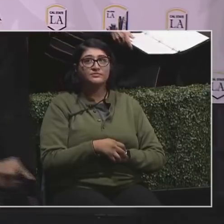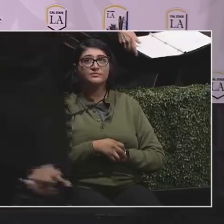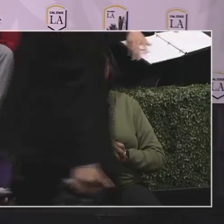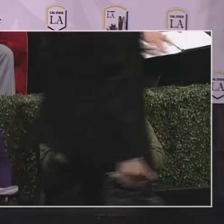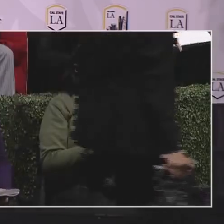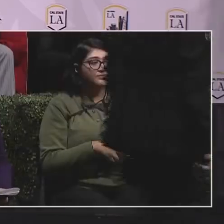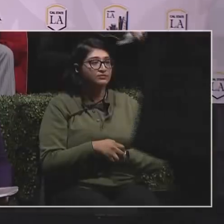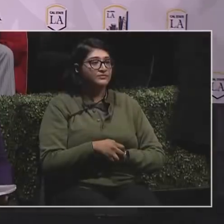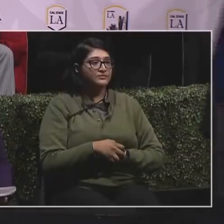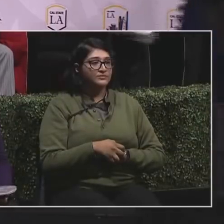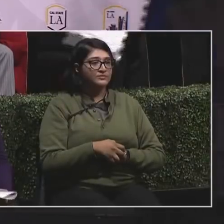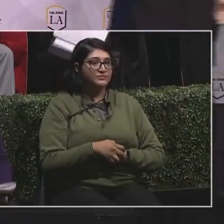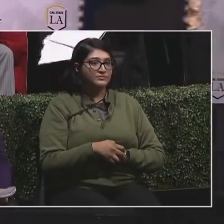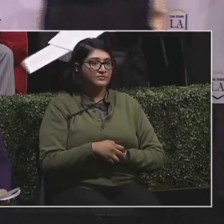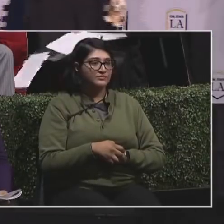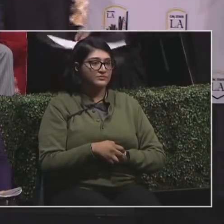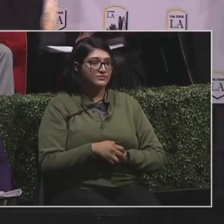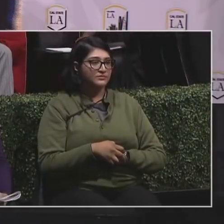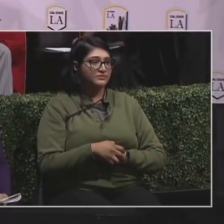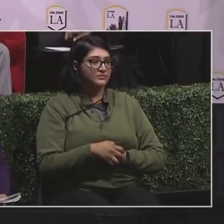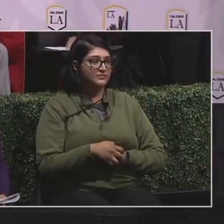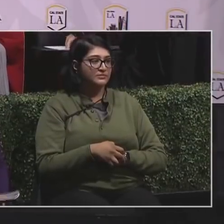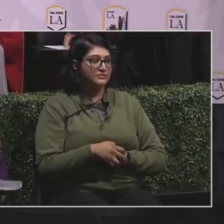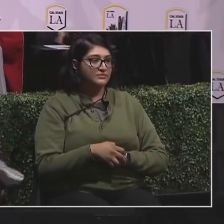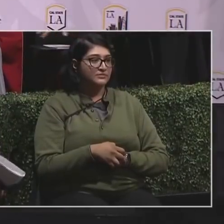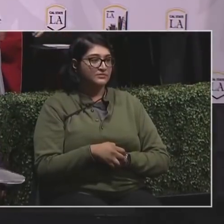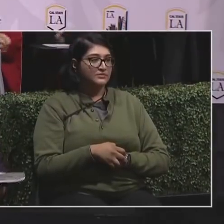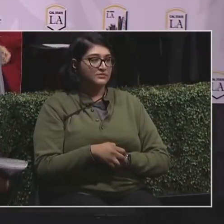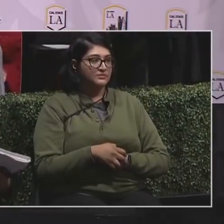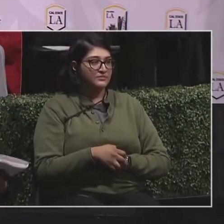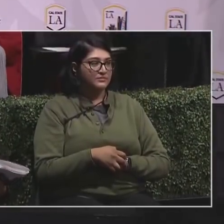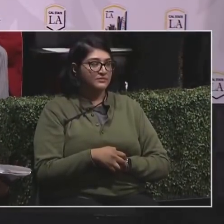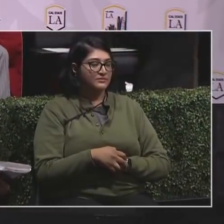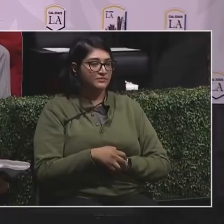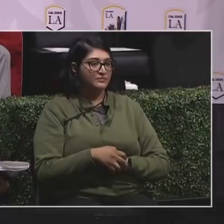FOR THEIR RESPECTIVE DEGREES AND HAVE BEEN RECOMMENDED BY THE UNIVERSITY FACULTY WHO HAVE TAUGHT THEM.